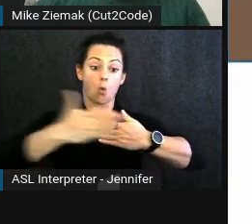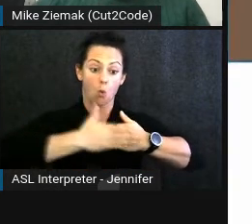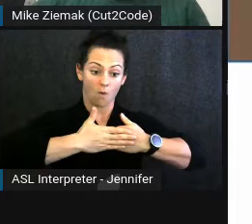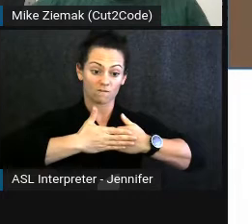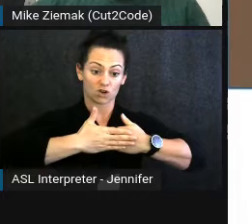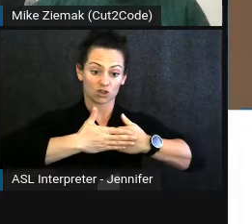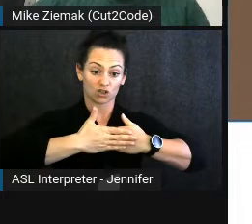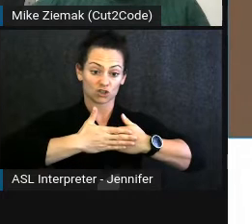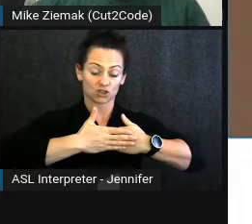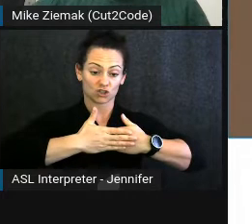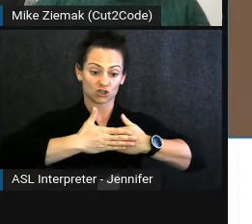Add text over the image.